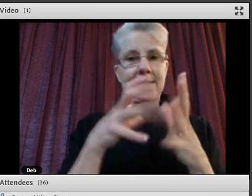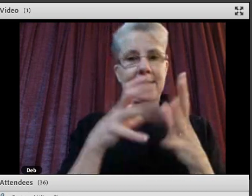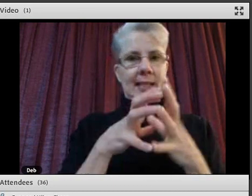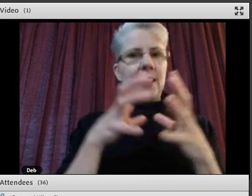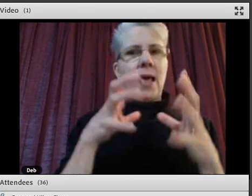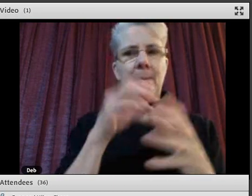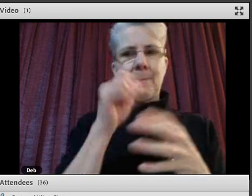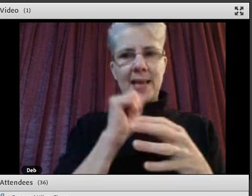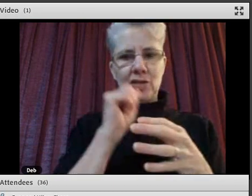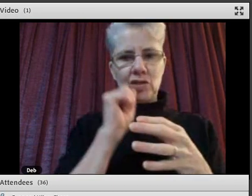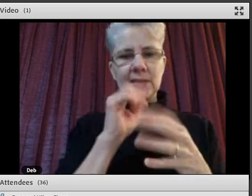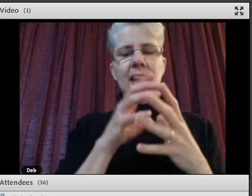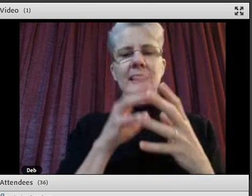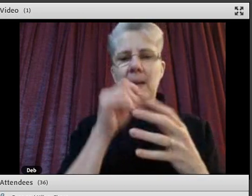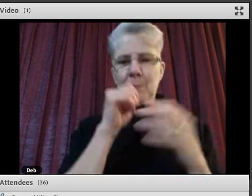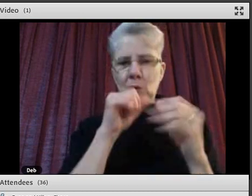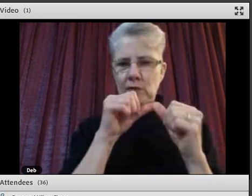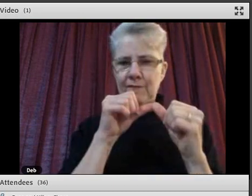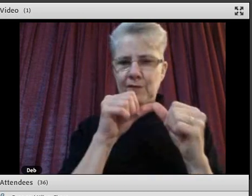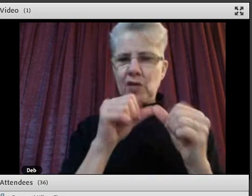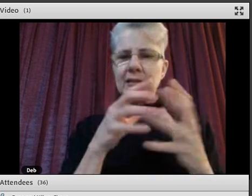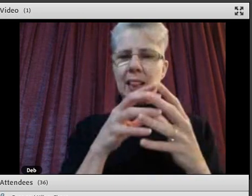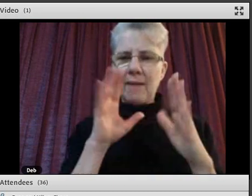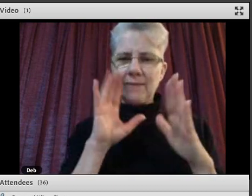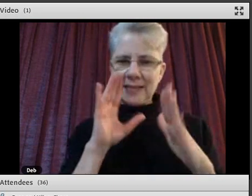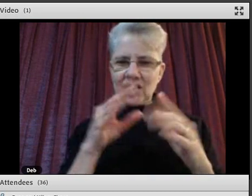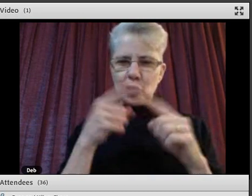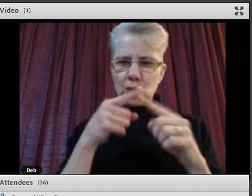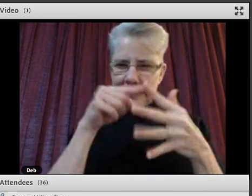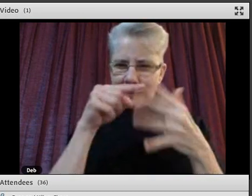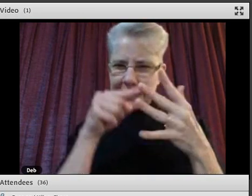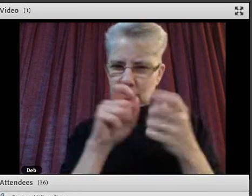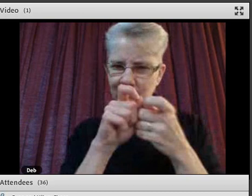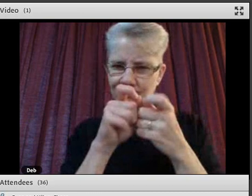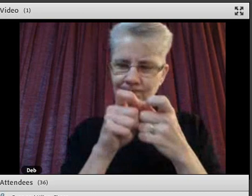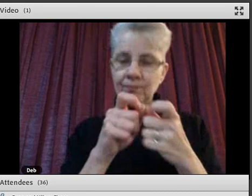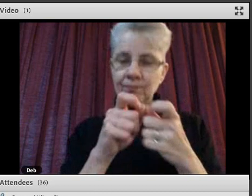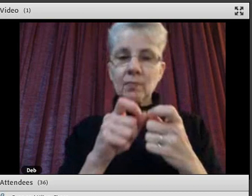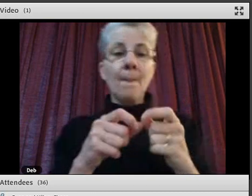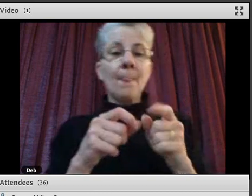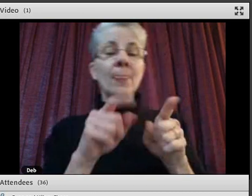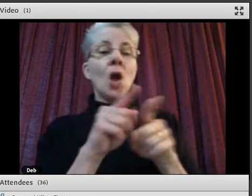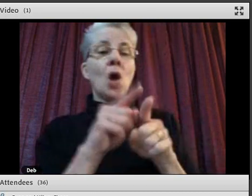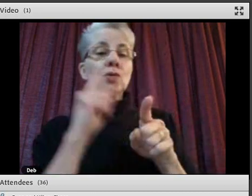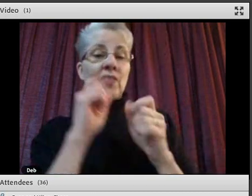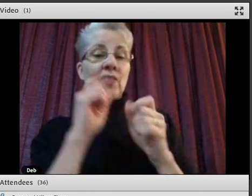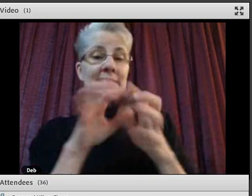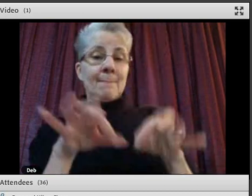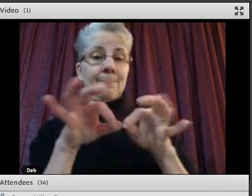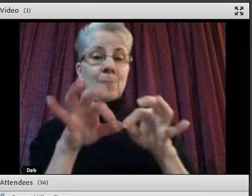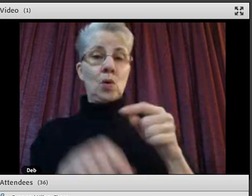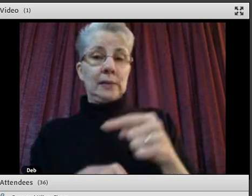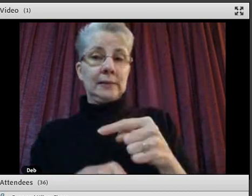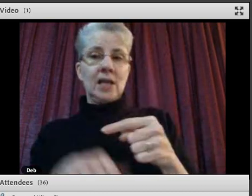It takes a lot of patience, a lot of perseverance, and a lot of attention to detail to pull something like this off. Hilary: And I also think it's important with that not